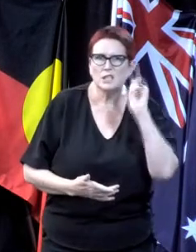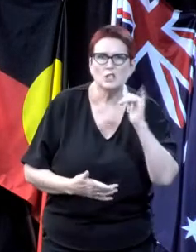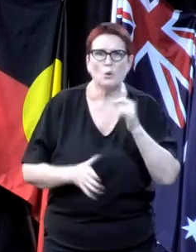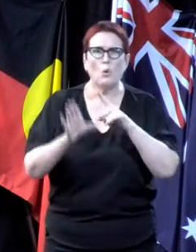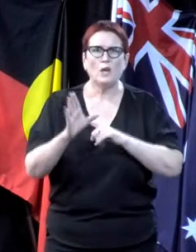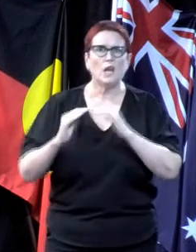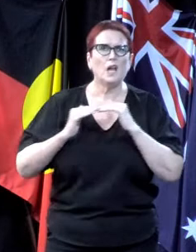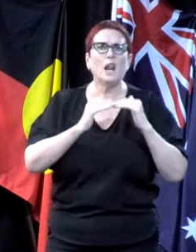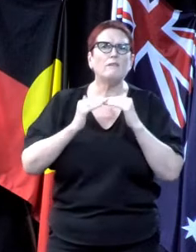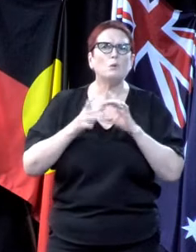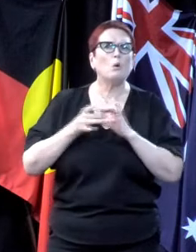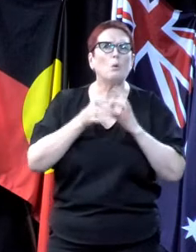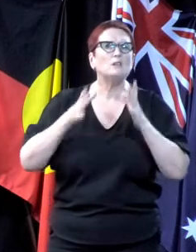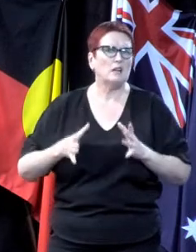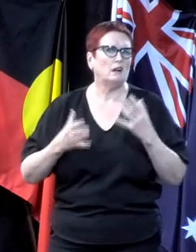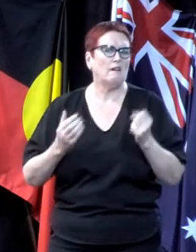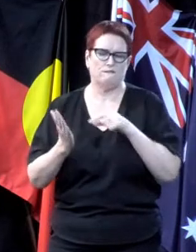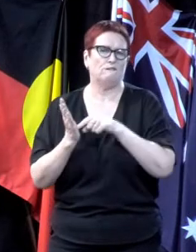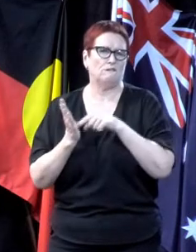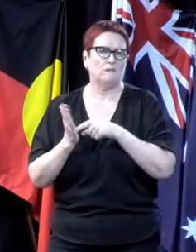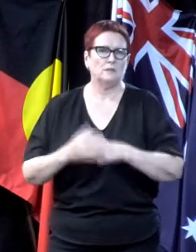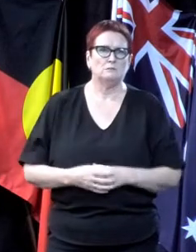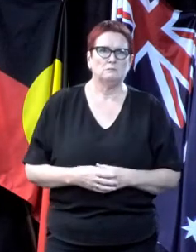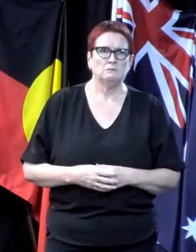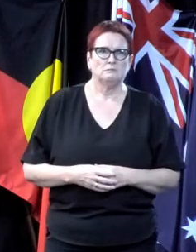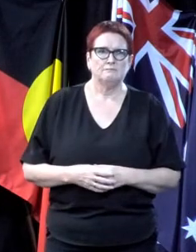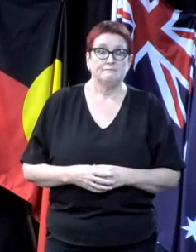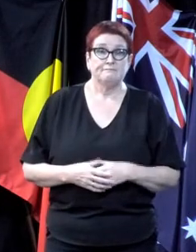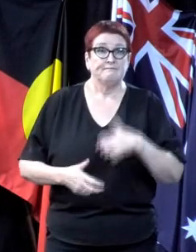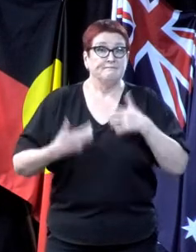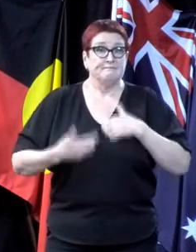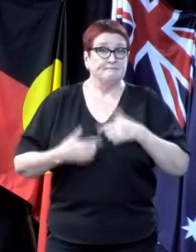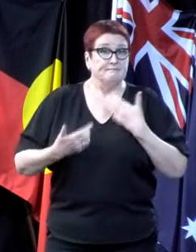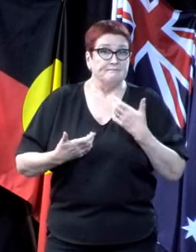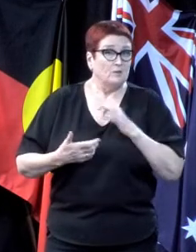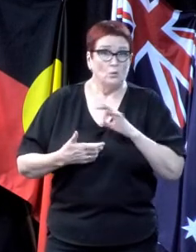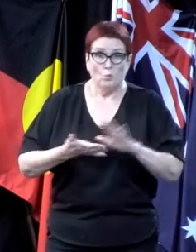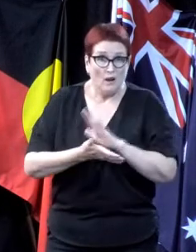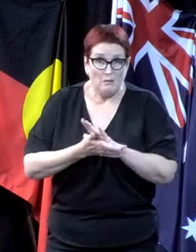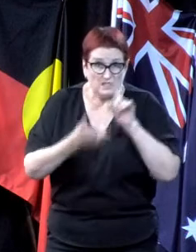If there is no satisfaction there, then there is an organisational chart,